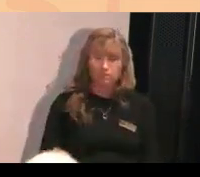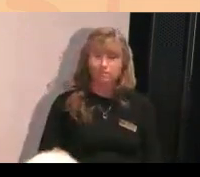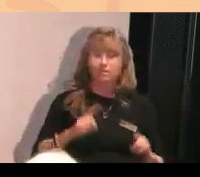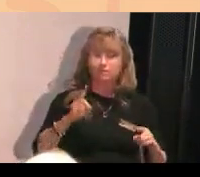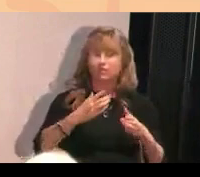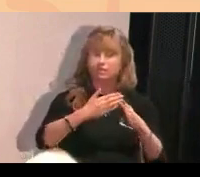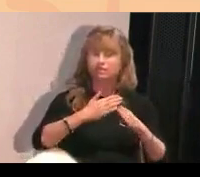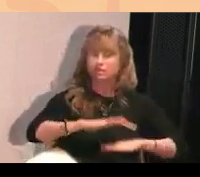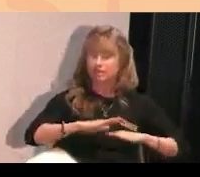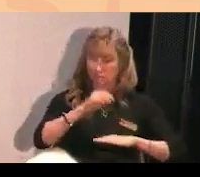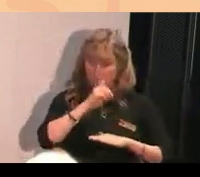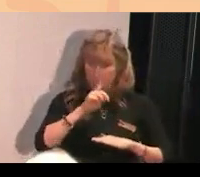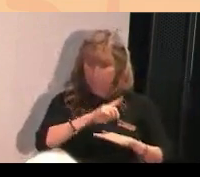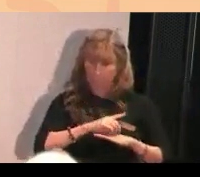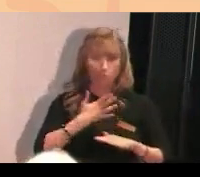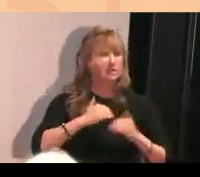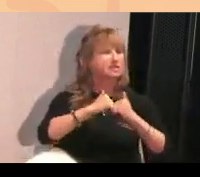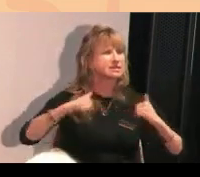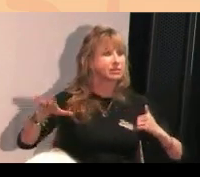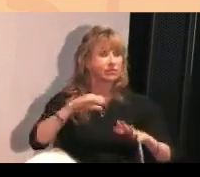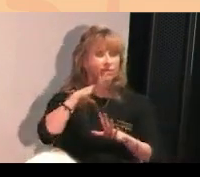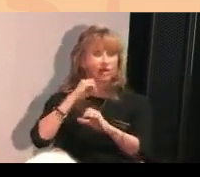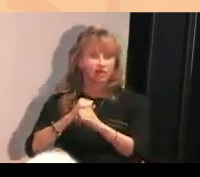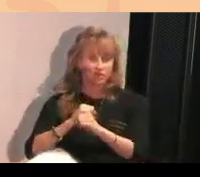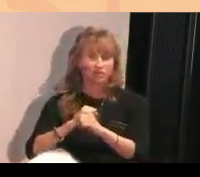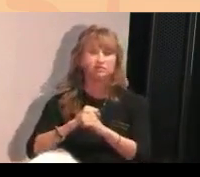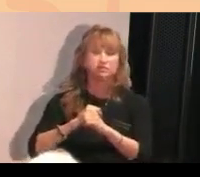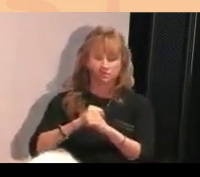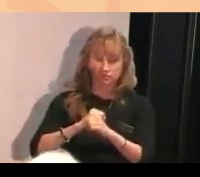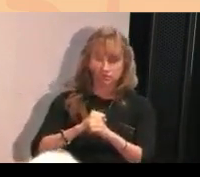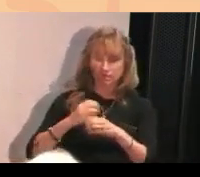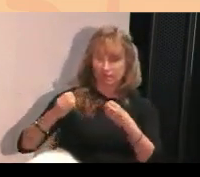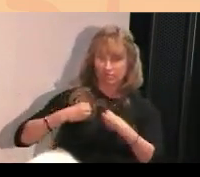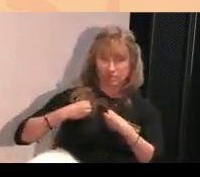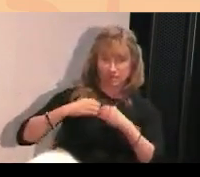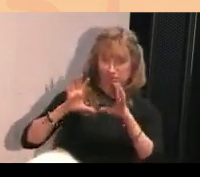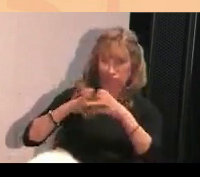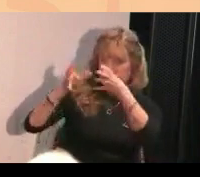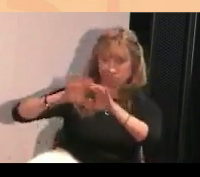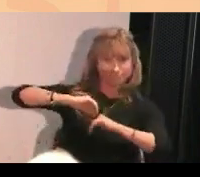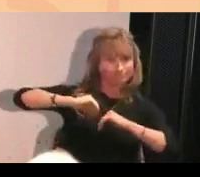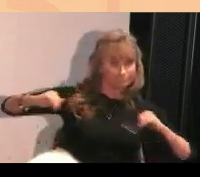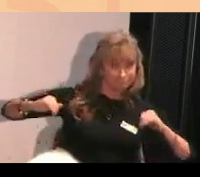independent from government and corporate influences a decentralized non-hierarchical